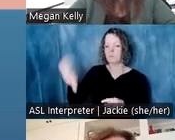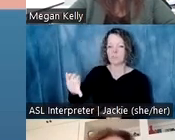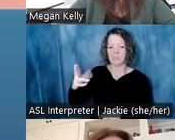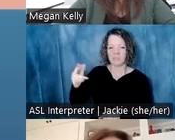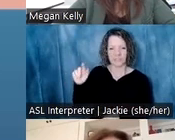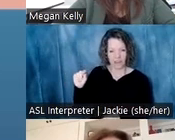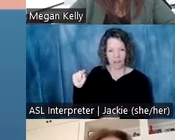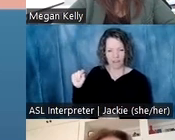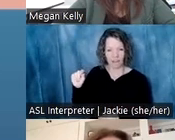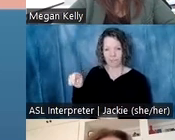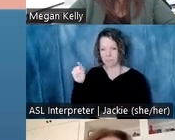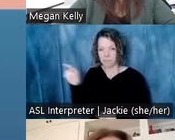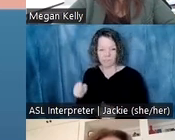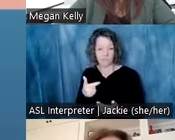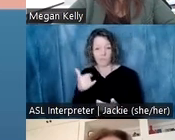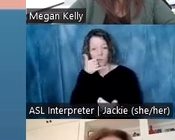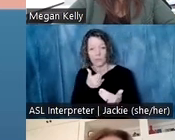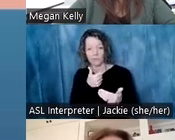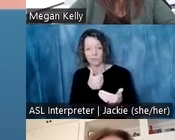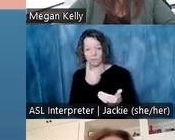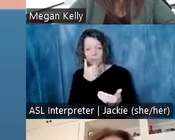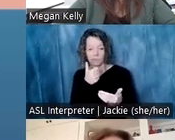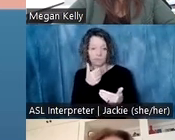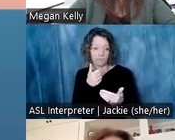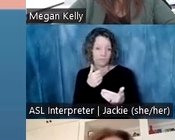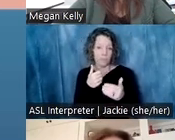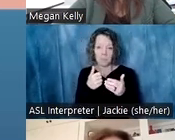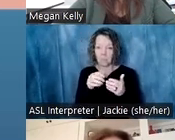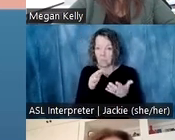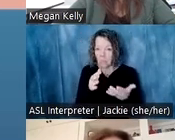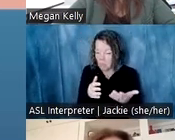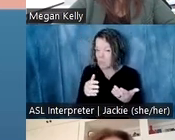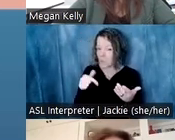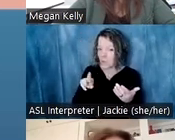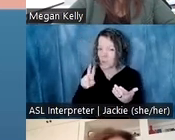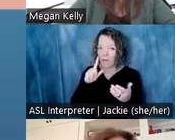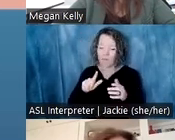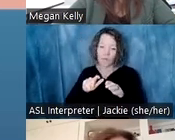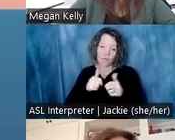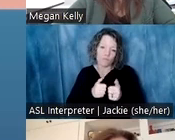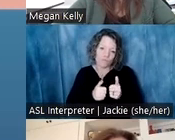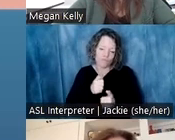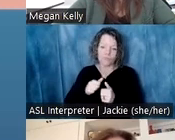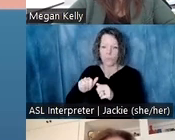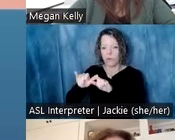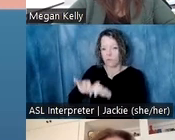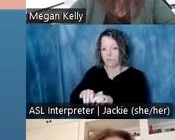you can use your phone to read these QR codes if you like, and access the surveys that way.